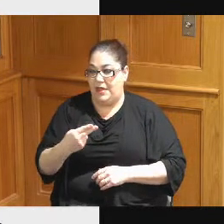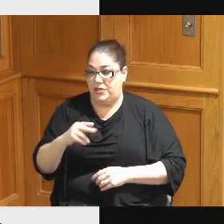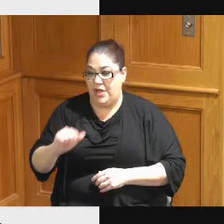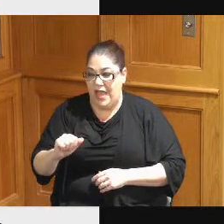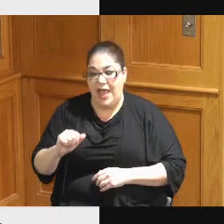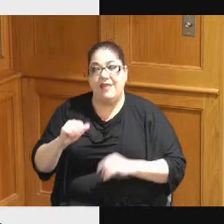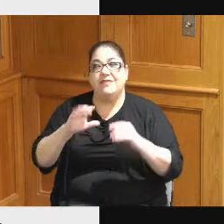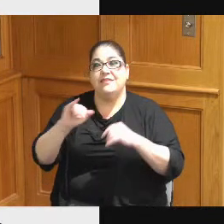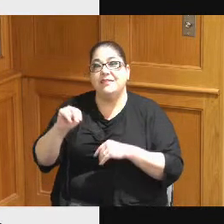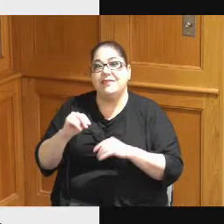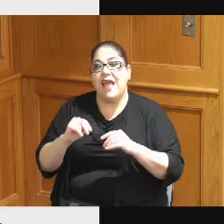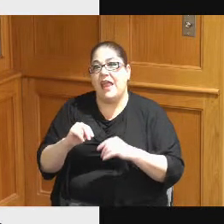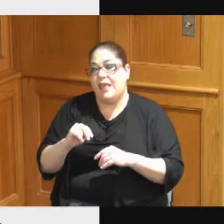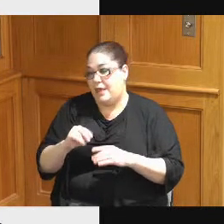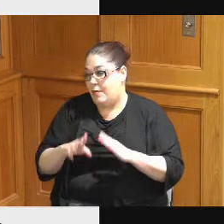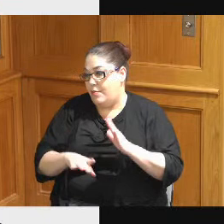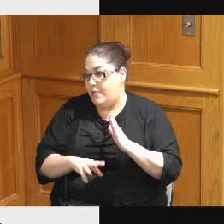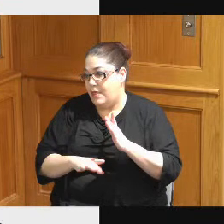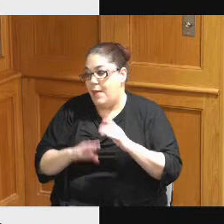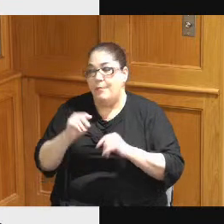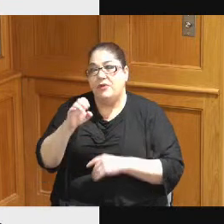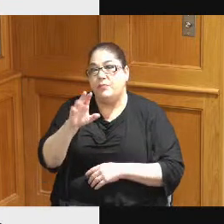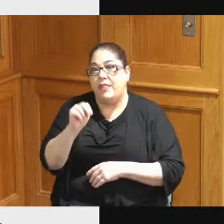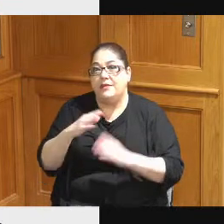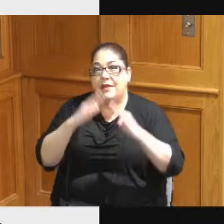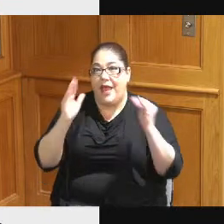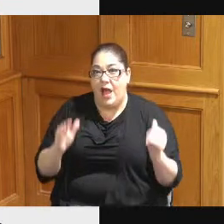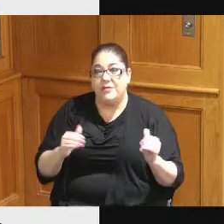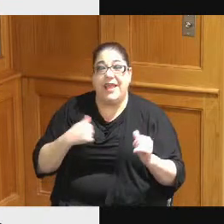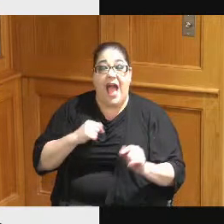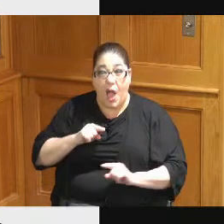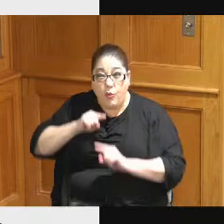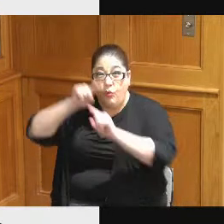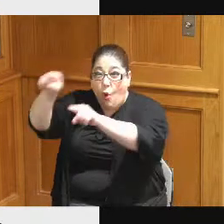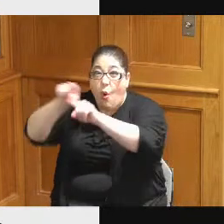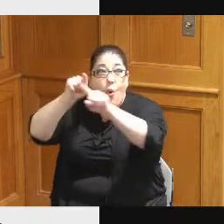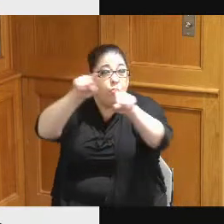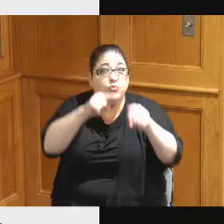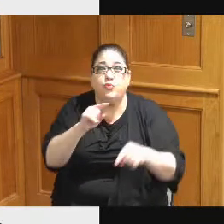literally been invited to national conferences to speak just on that partnership it is such